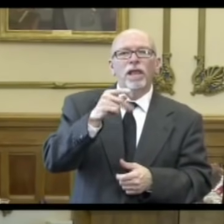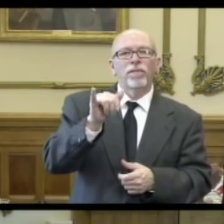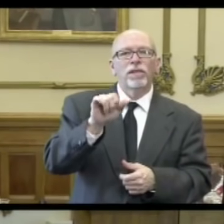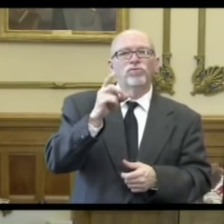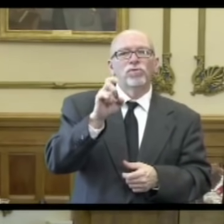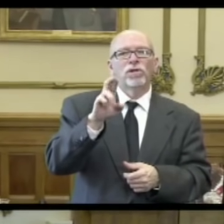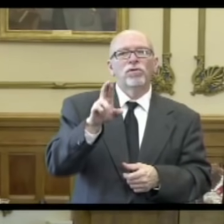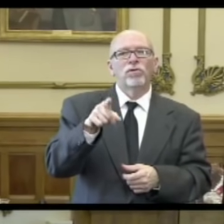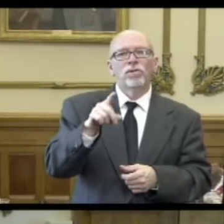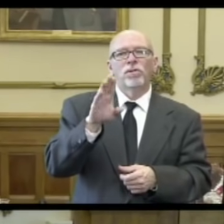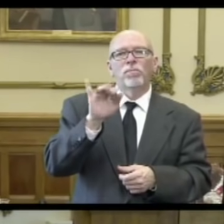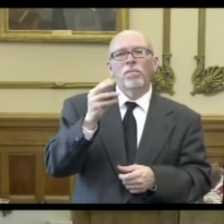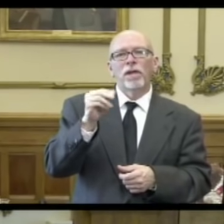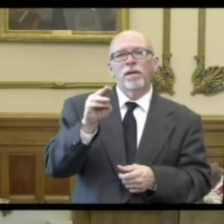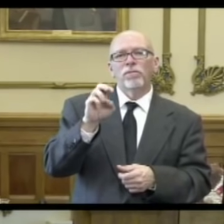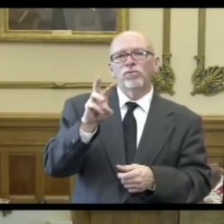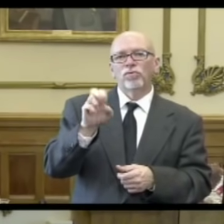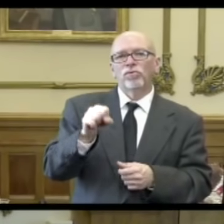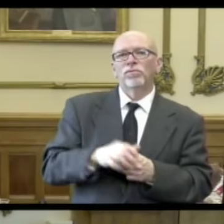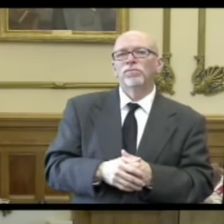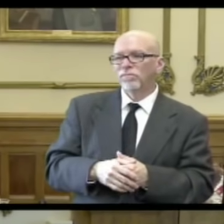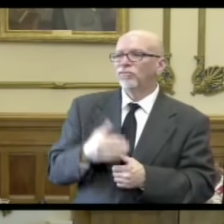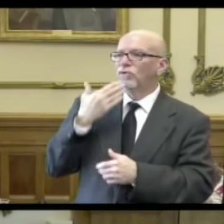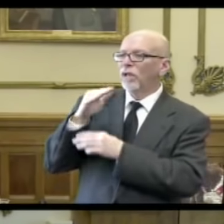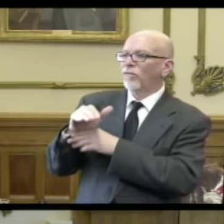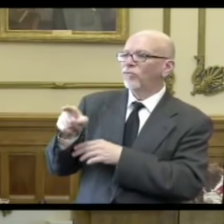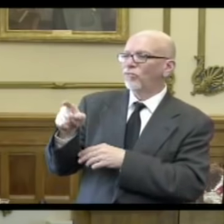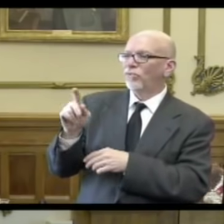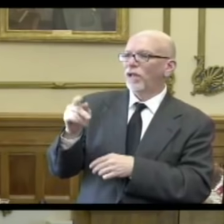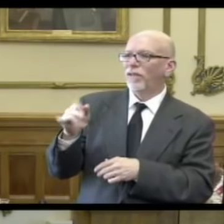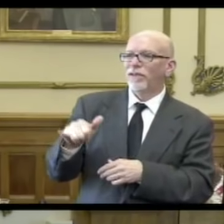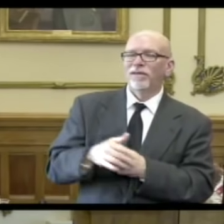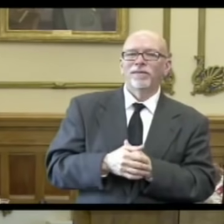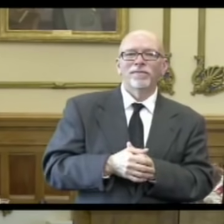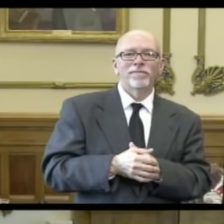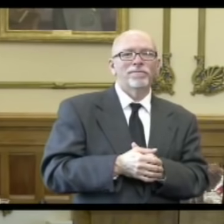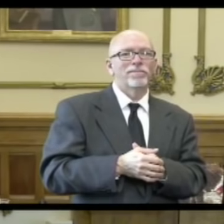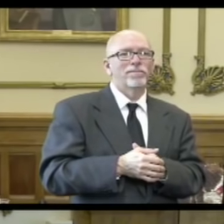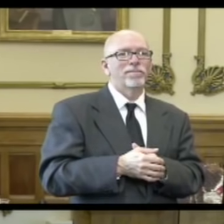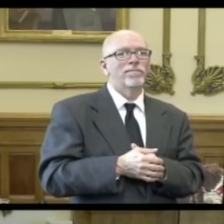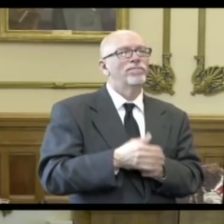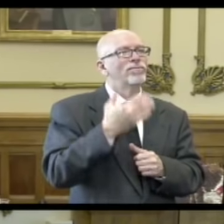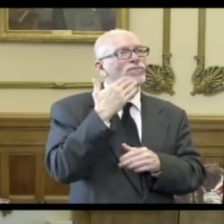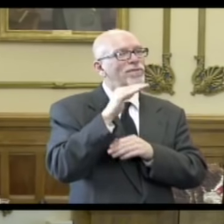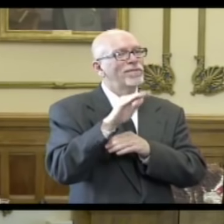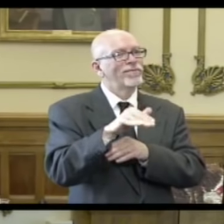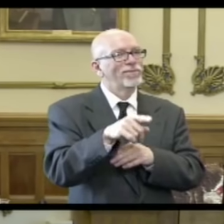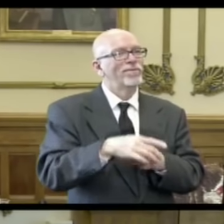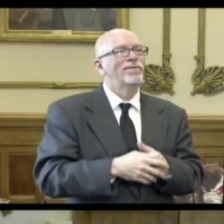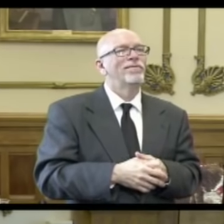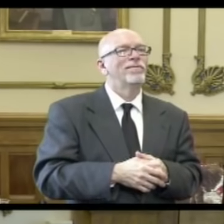POTENTIALLY EXPOSING YOUR PHONE TO SOME OF THE THINGS THEY MAY BE TOUCHING ON SURFACES. BERGEN AND USE.